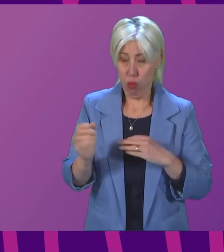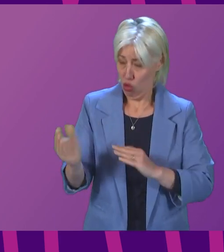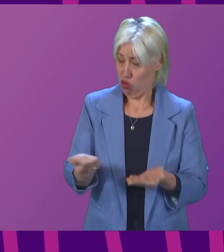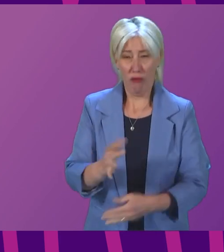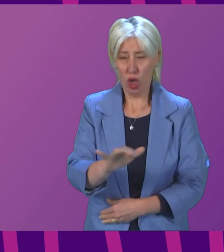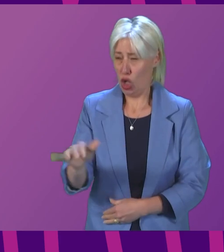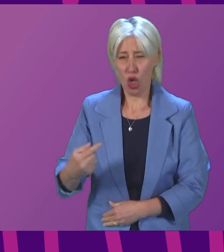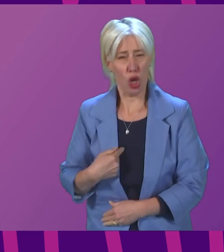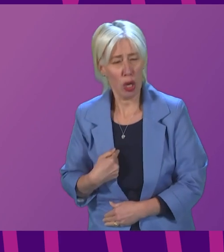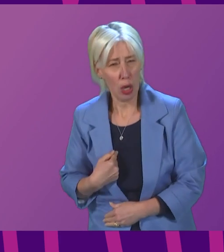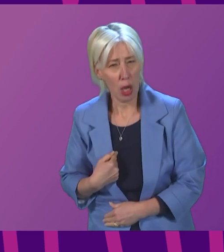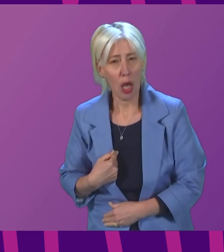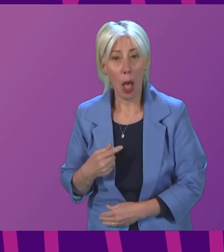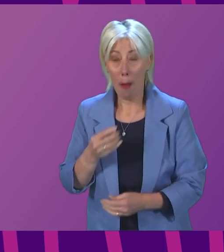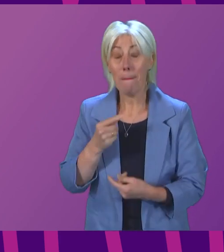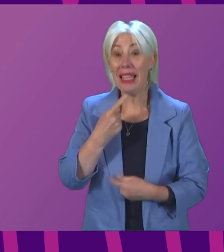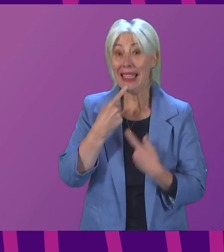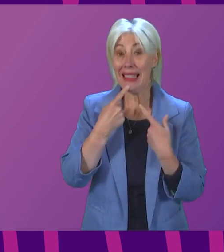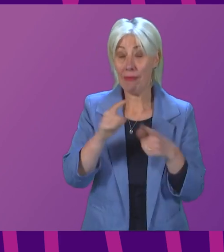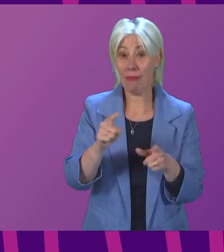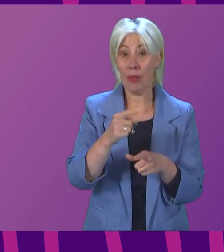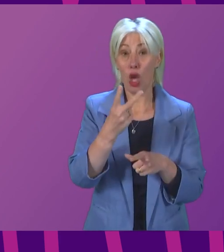That funding was announced in September 2021.